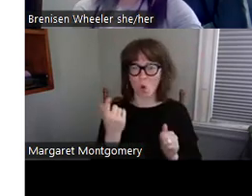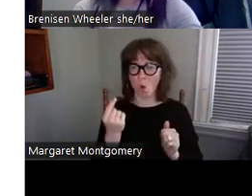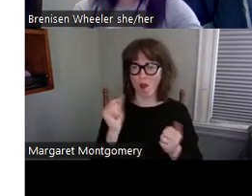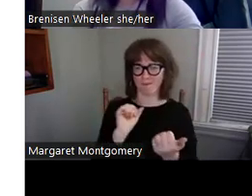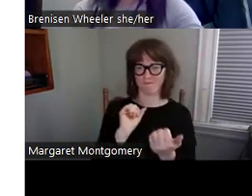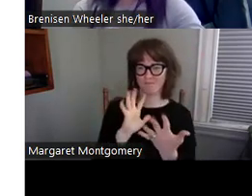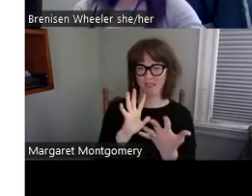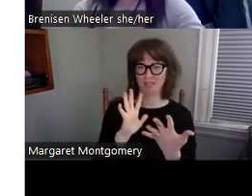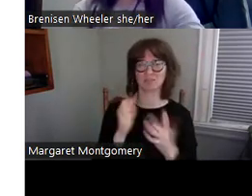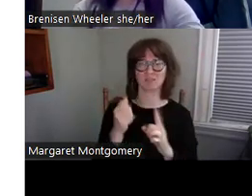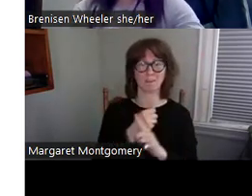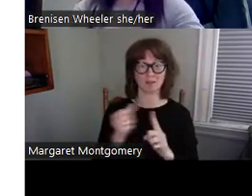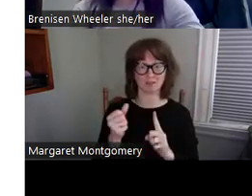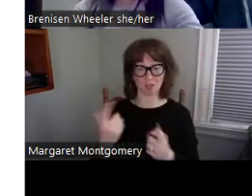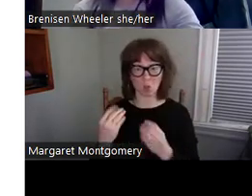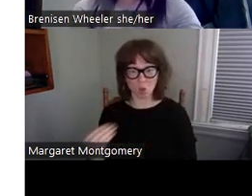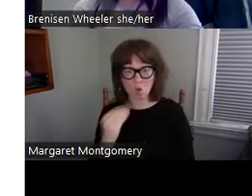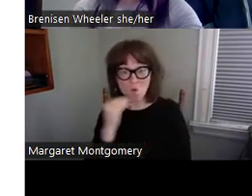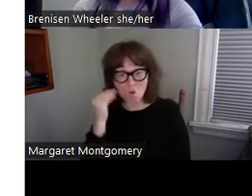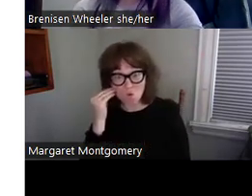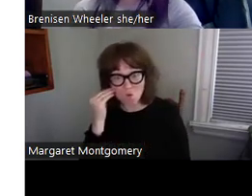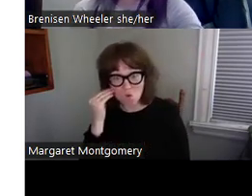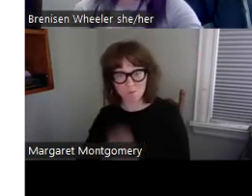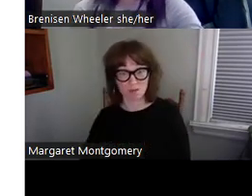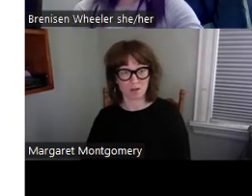be homeless, or being told that you'd be breaking up the family and hurting your